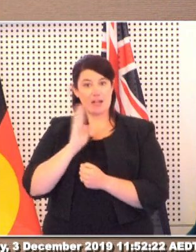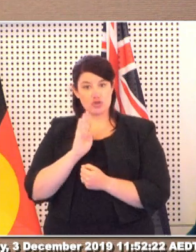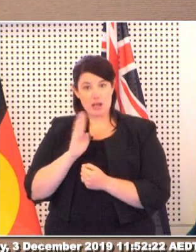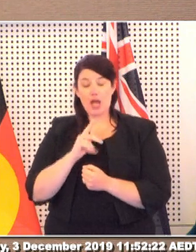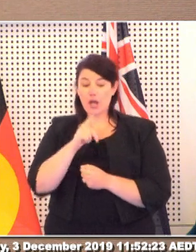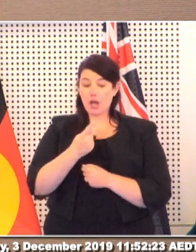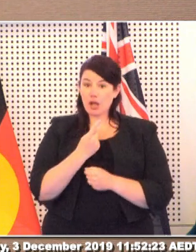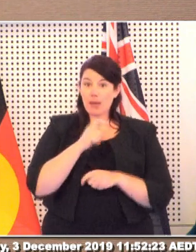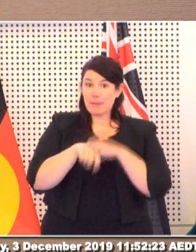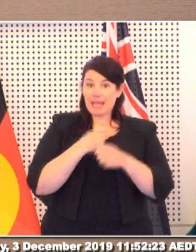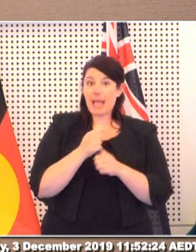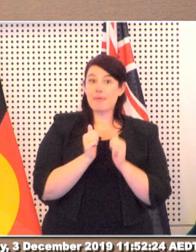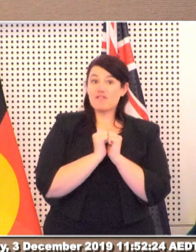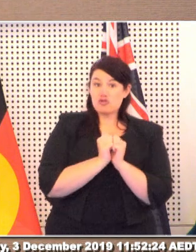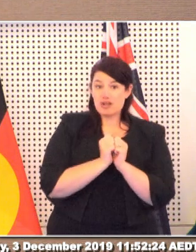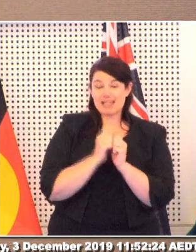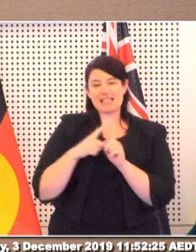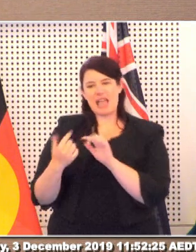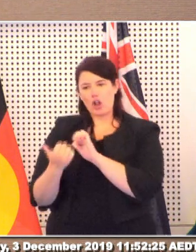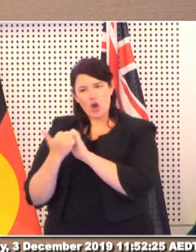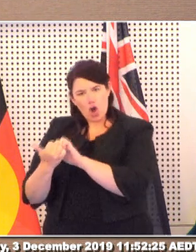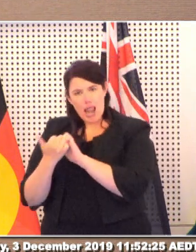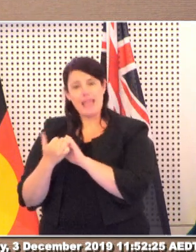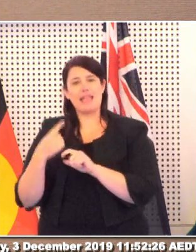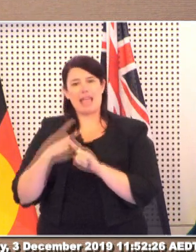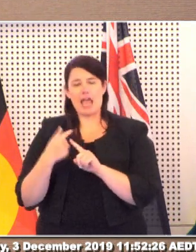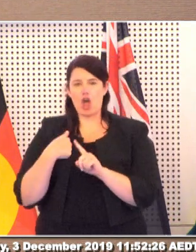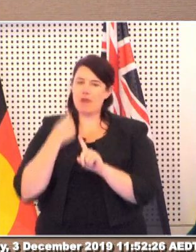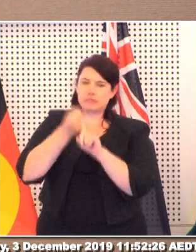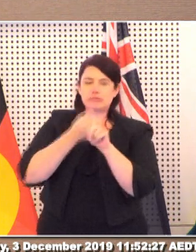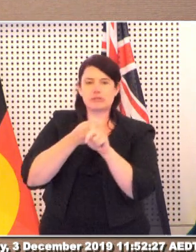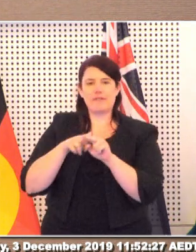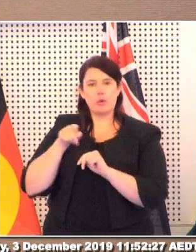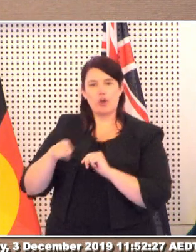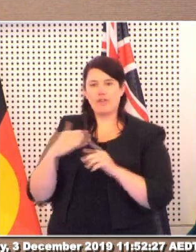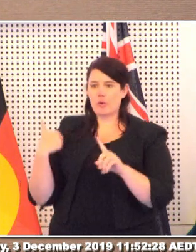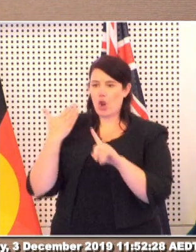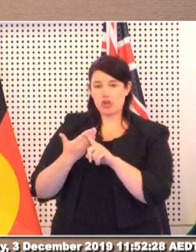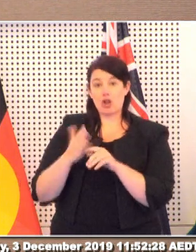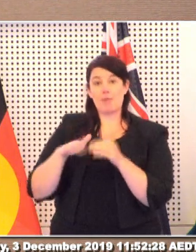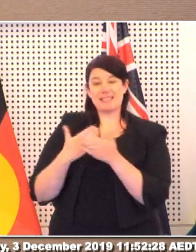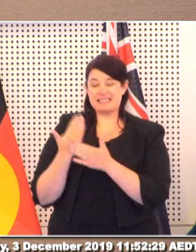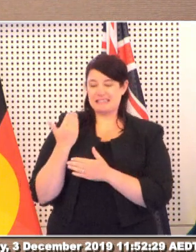colleague and I was also her advocate for a long time, until her recent death.